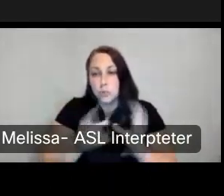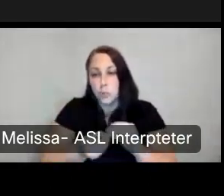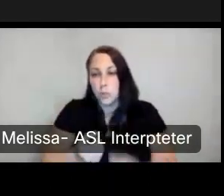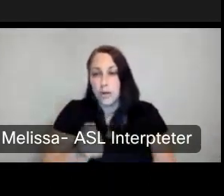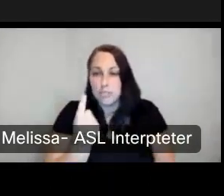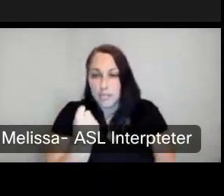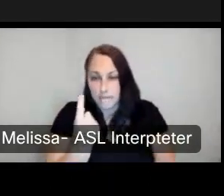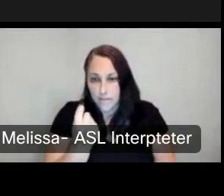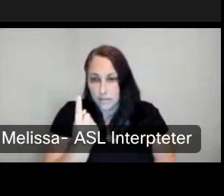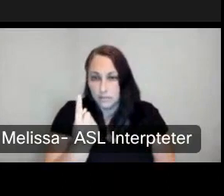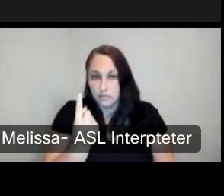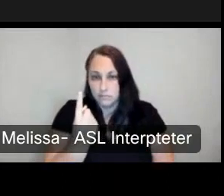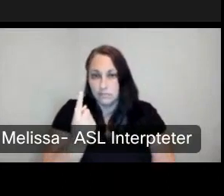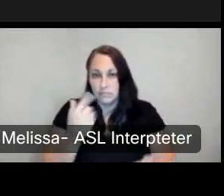um if we could go forward to the next slide